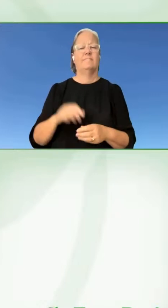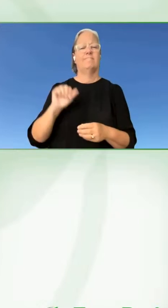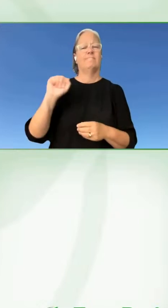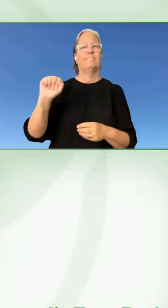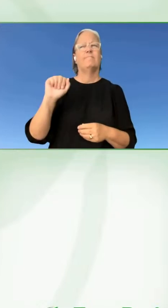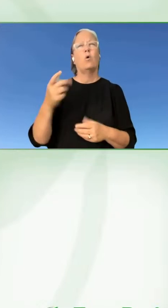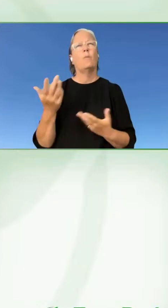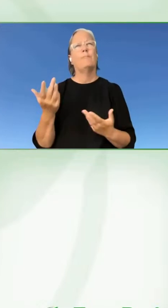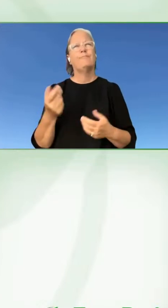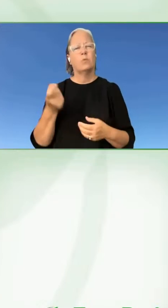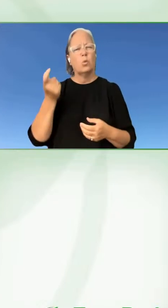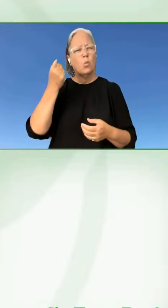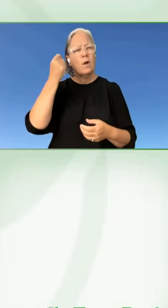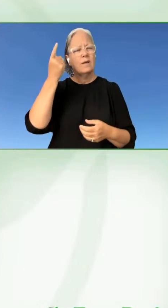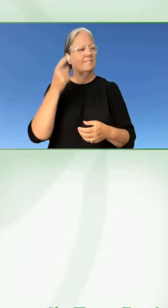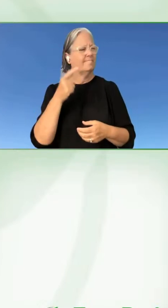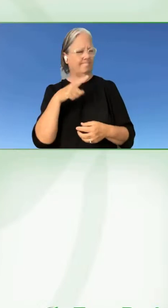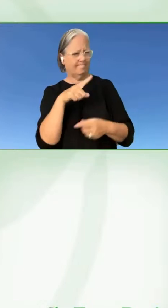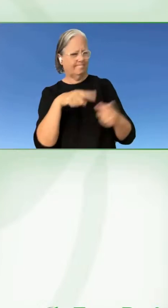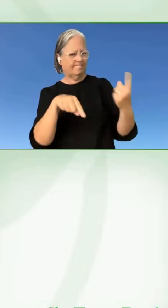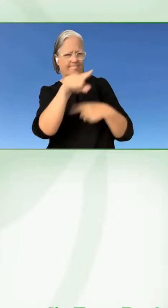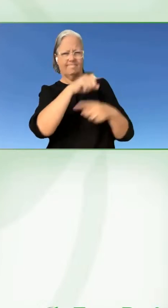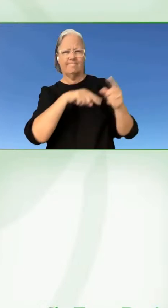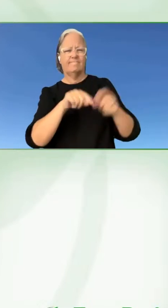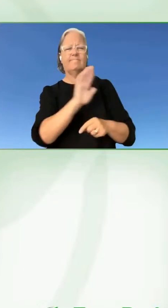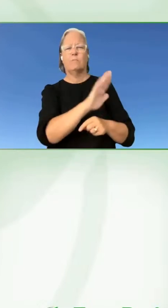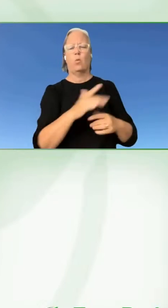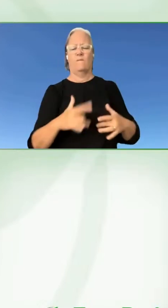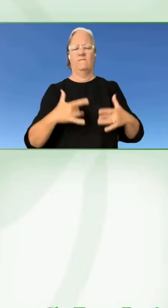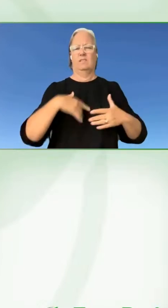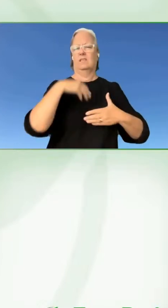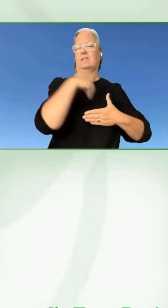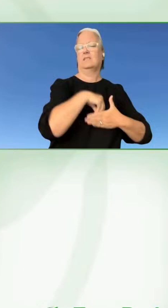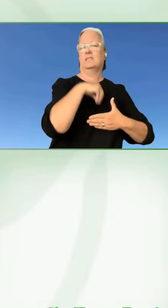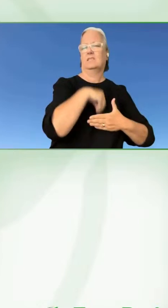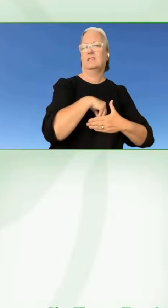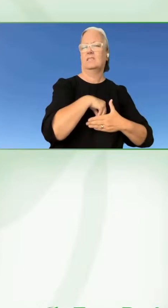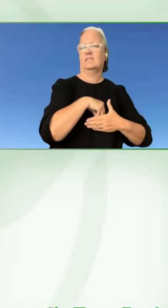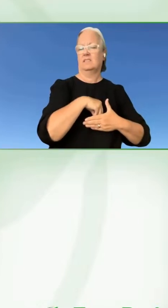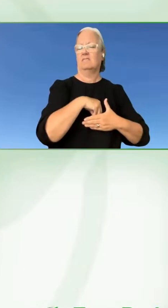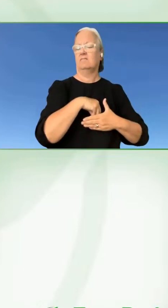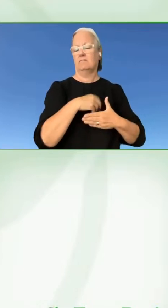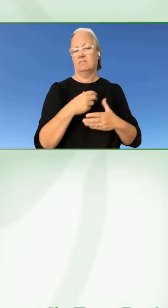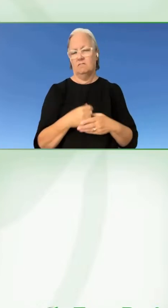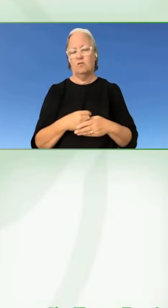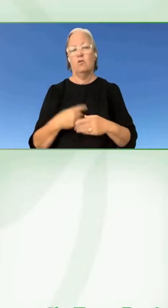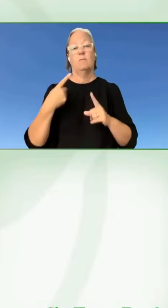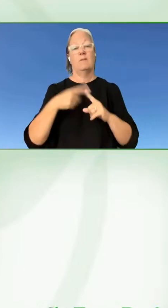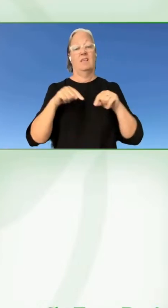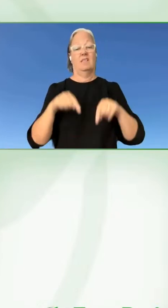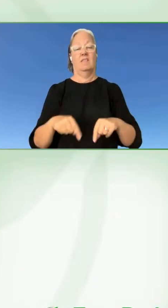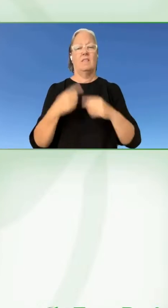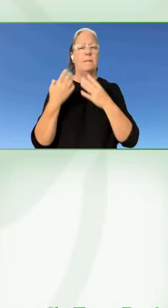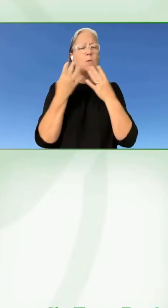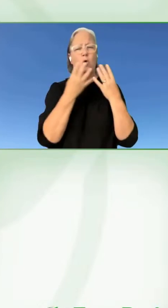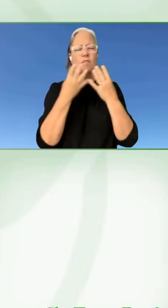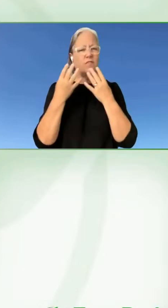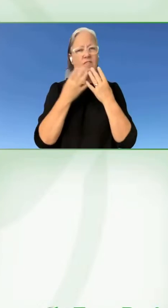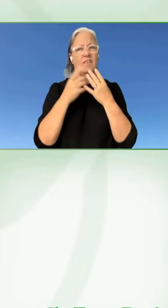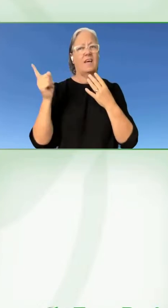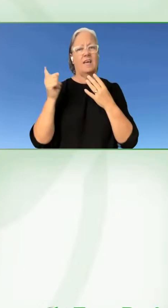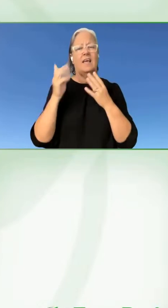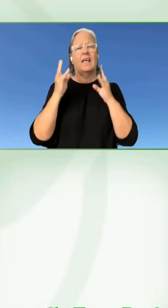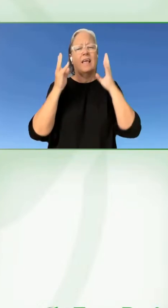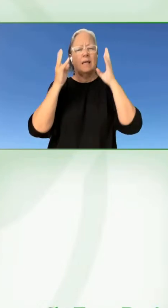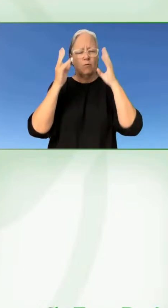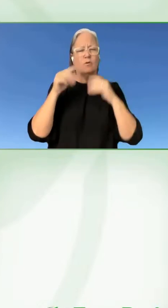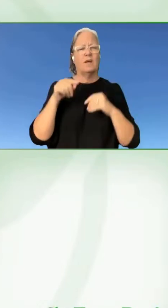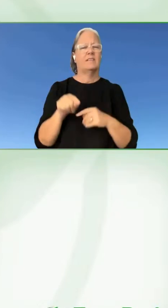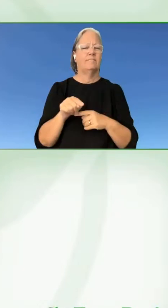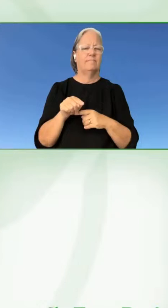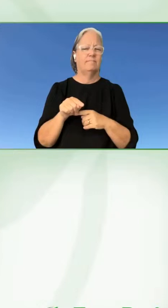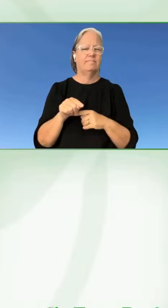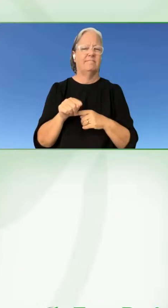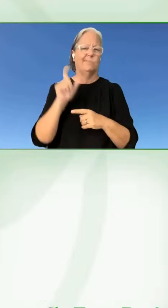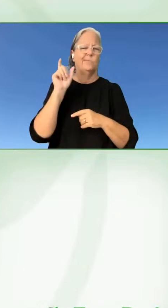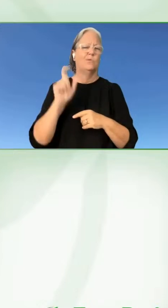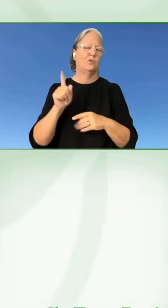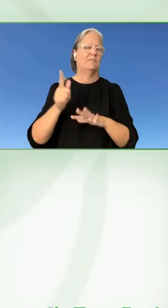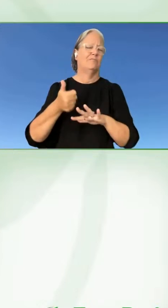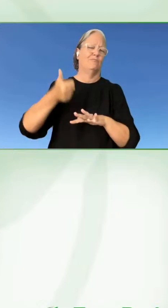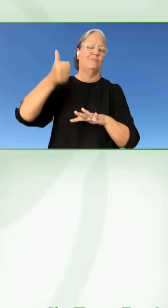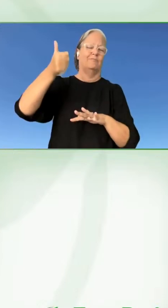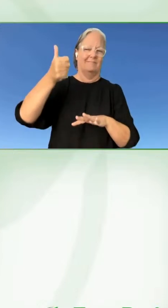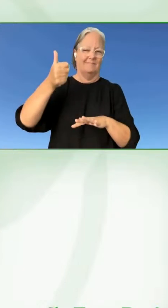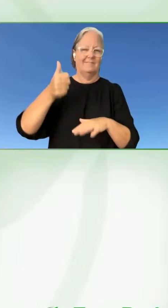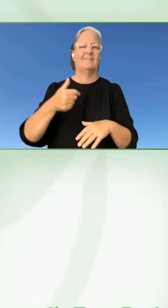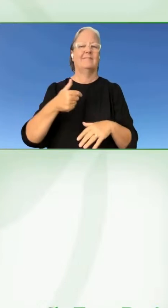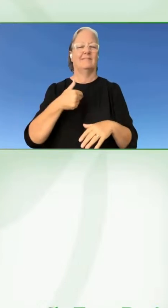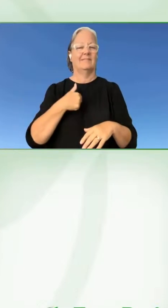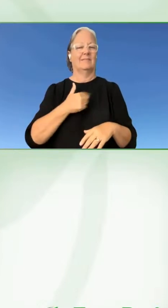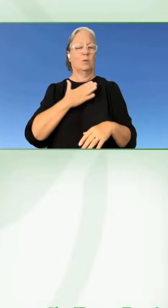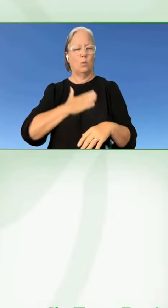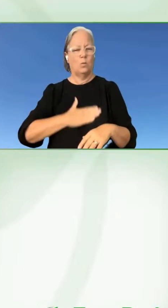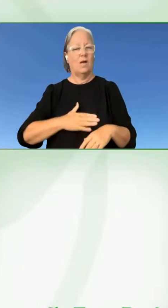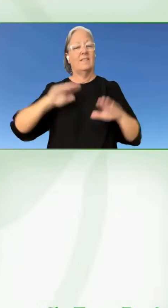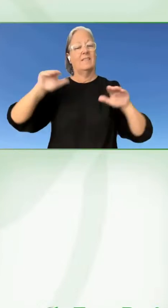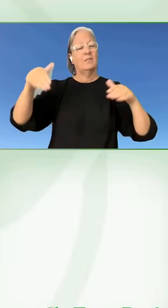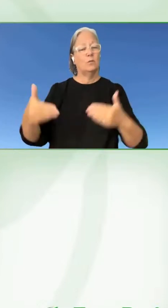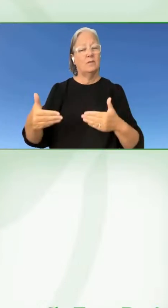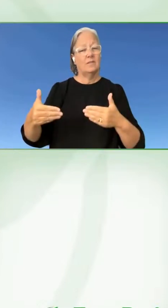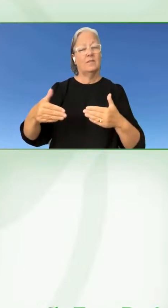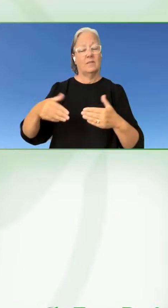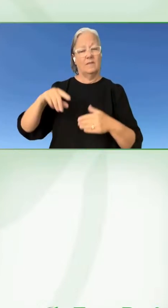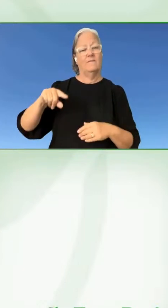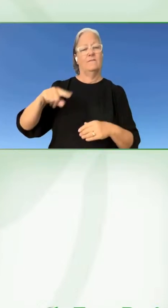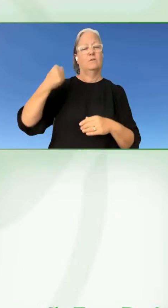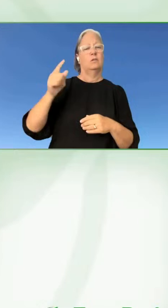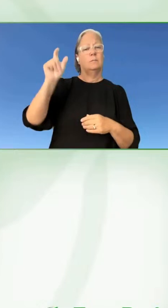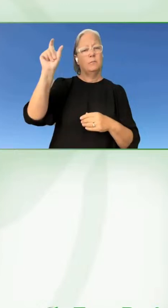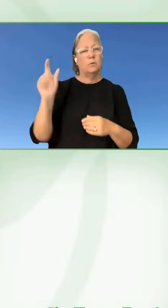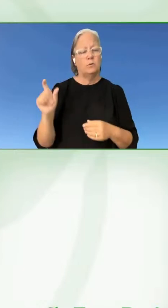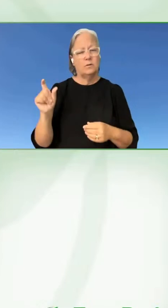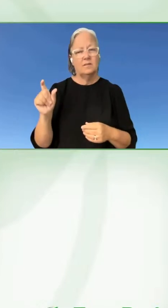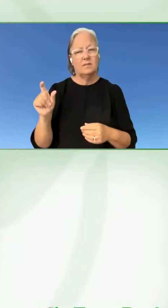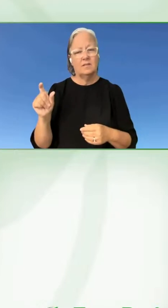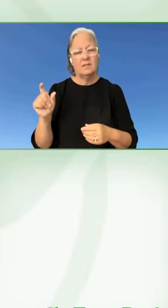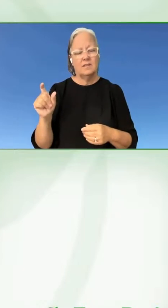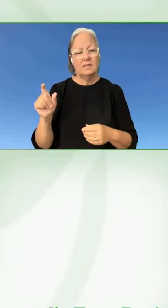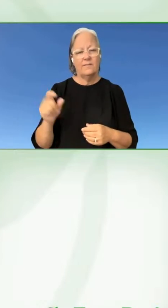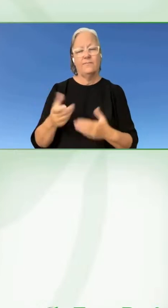A warm welcome to our audience members here at the United Nations offices in Vienna and